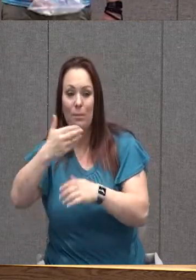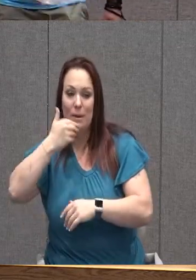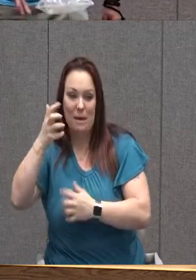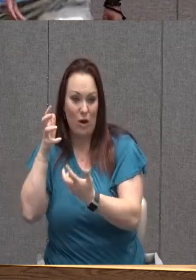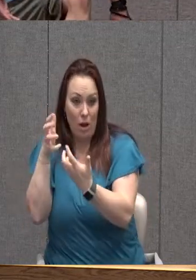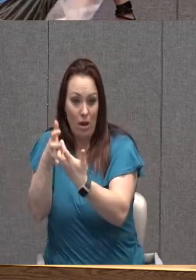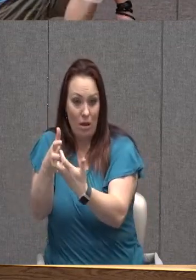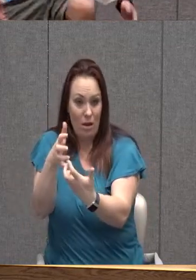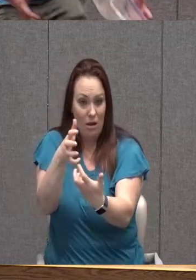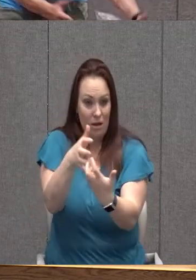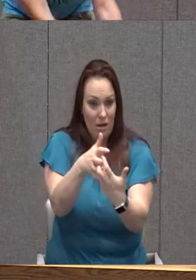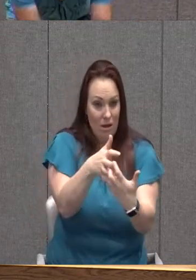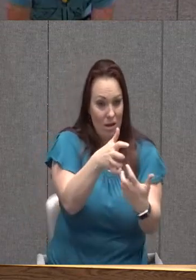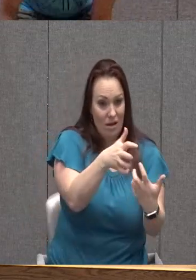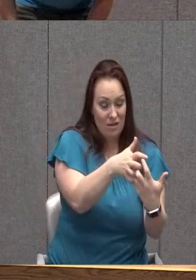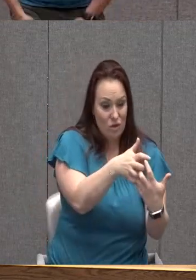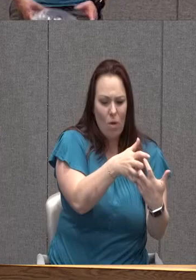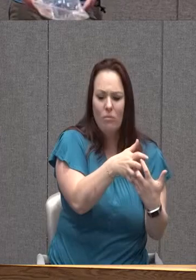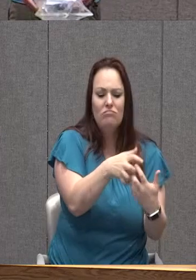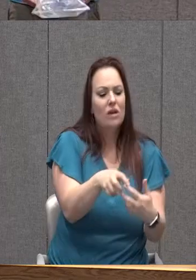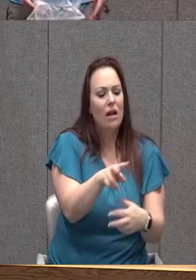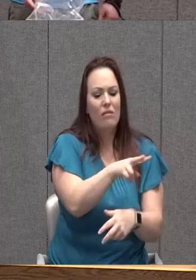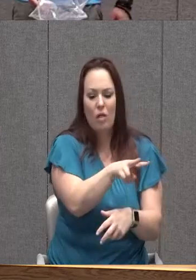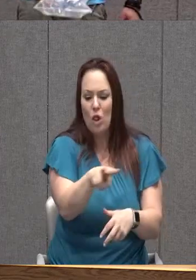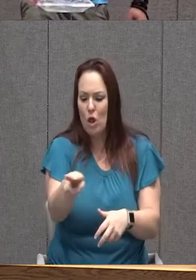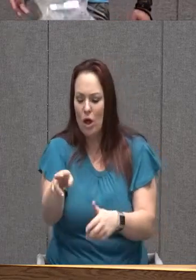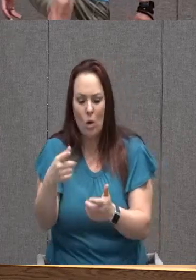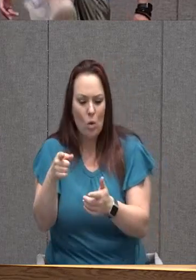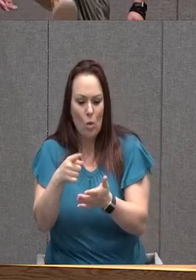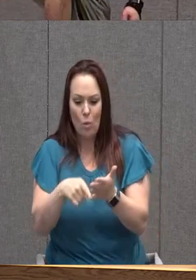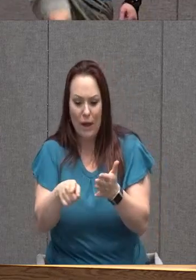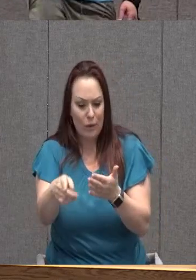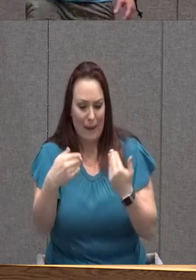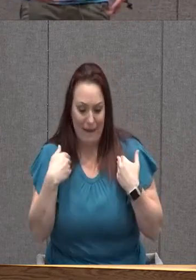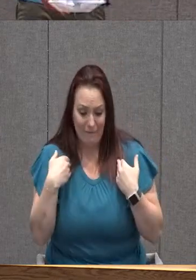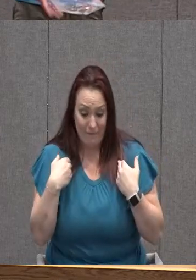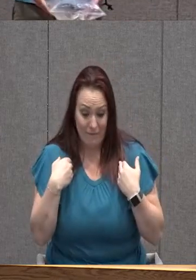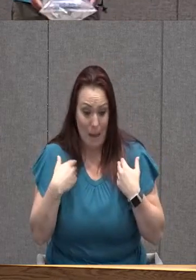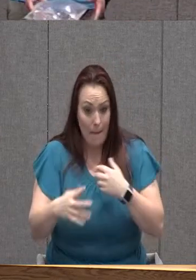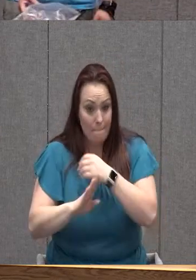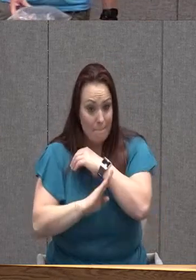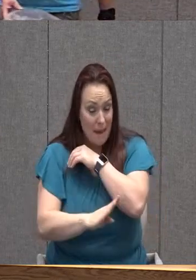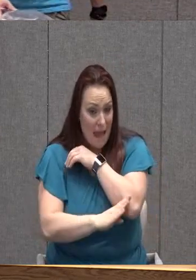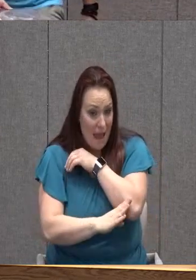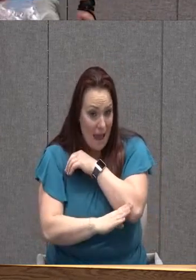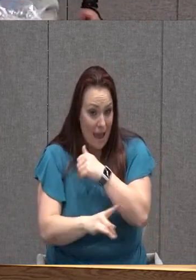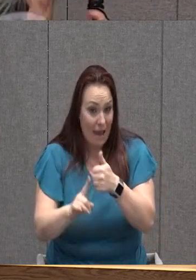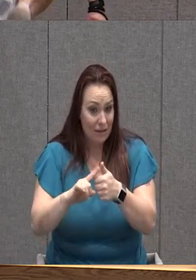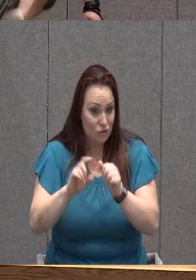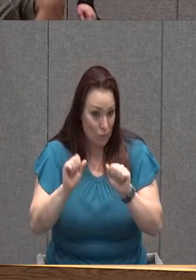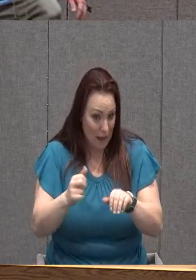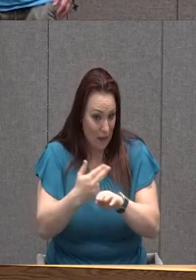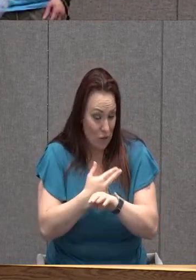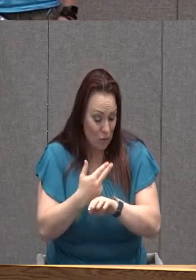so look at the equipment that you gathered up, if you have plastic bags, use your plastic bags.